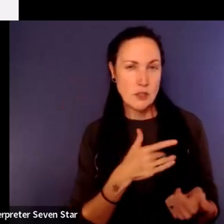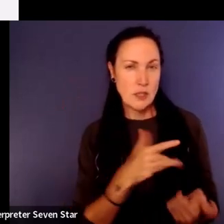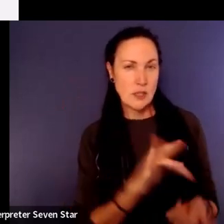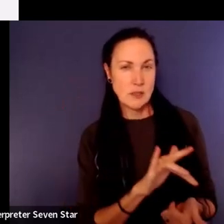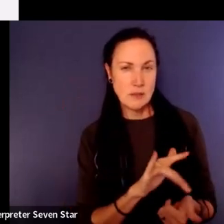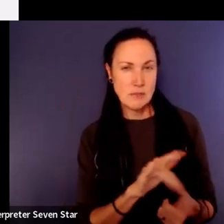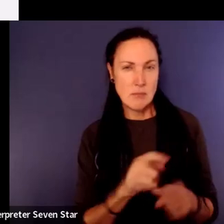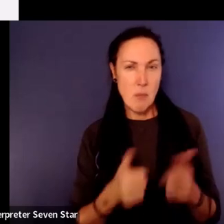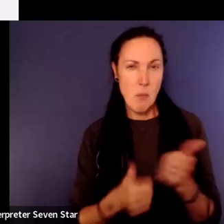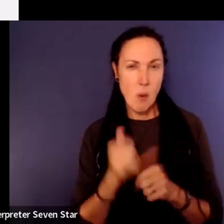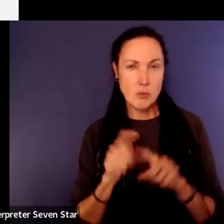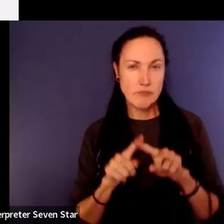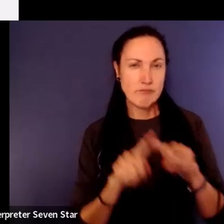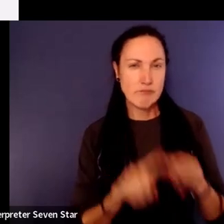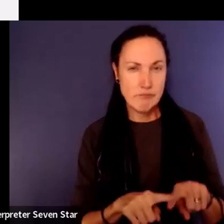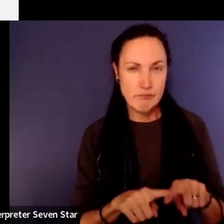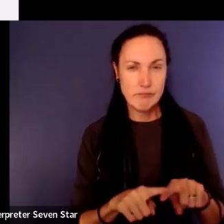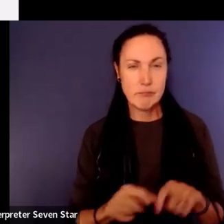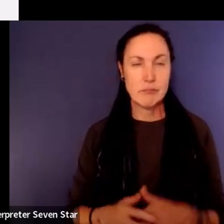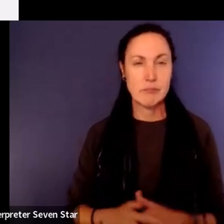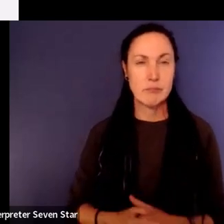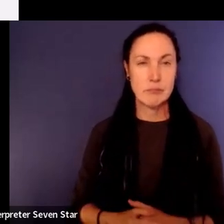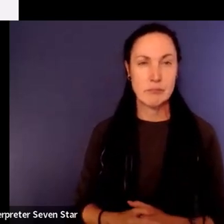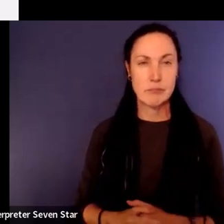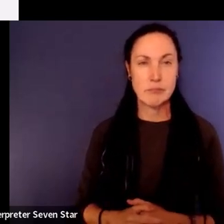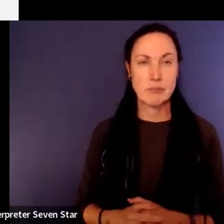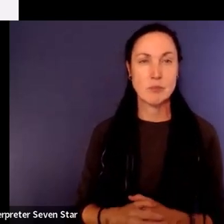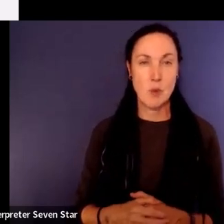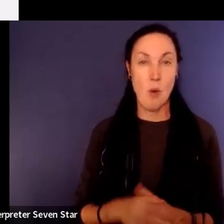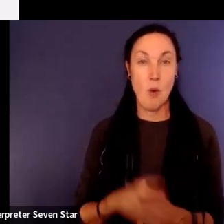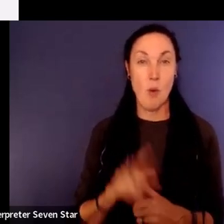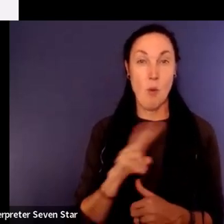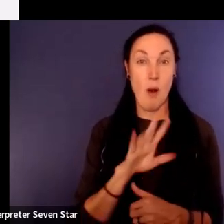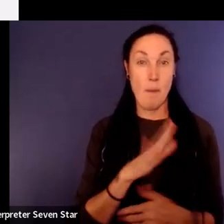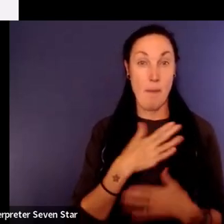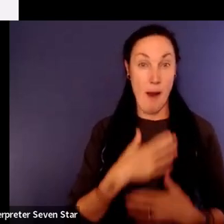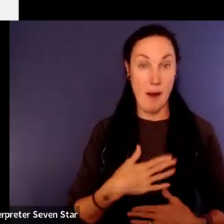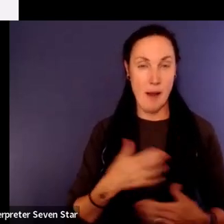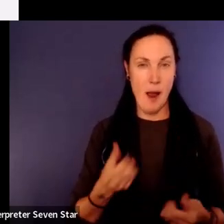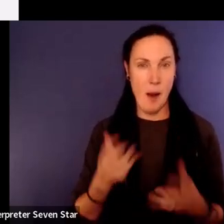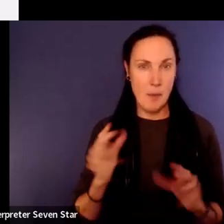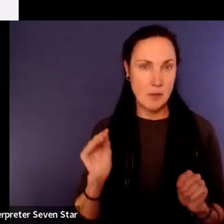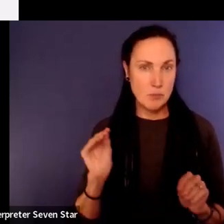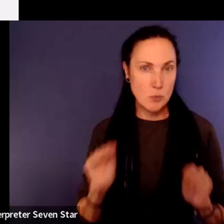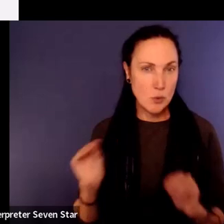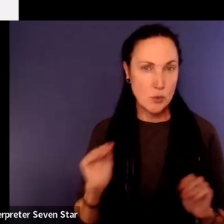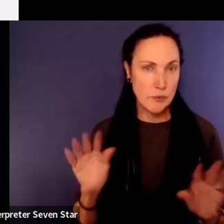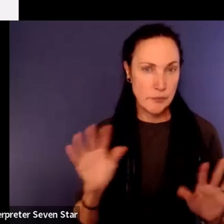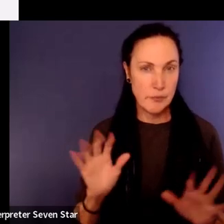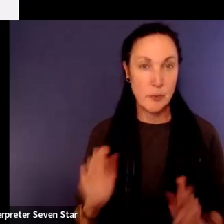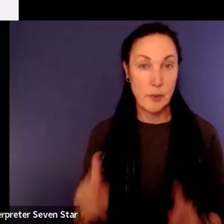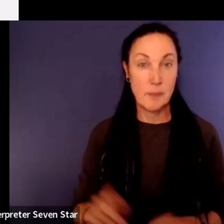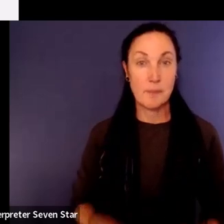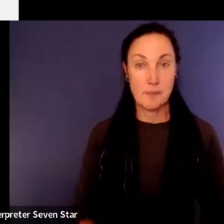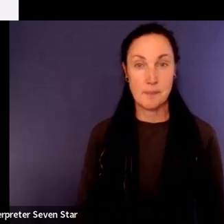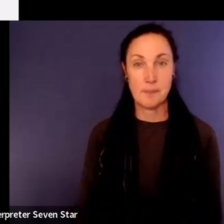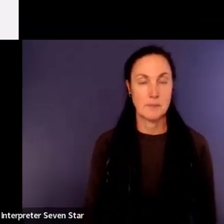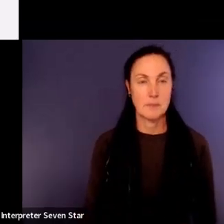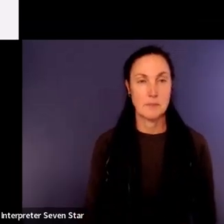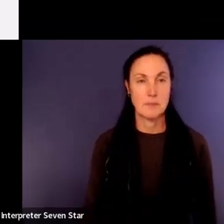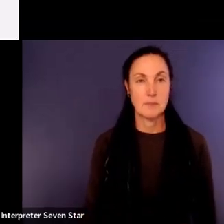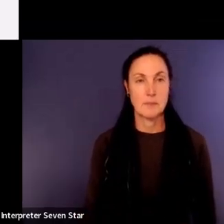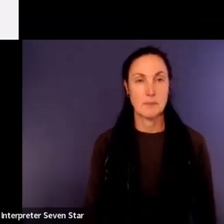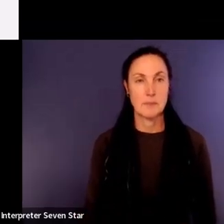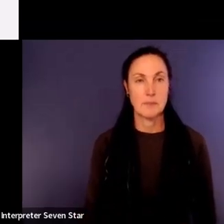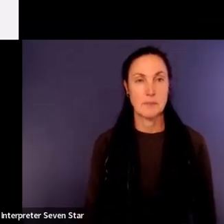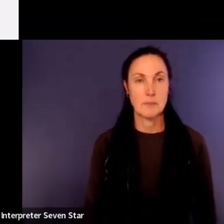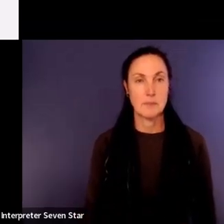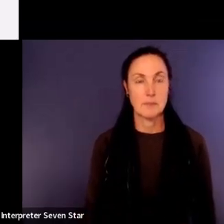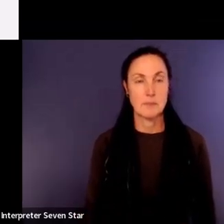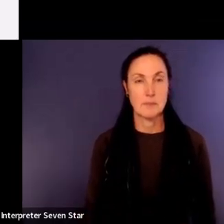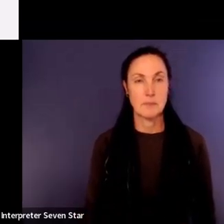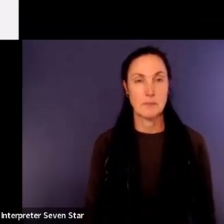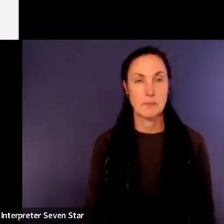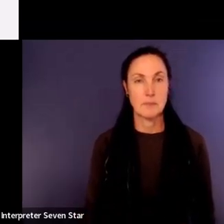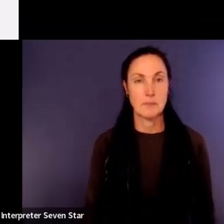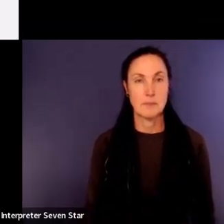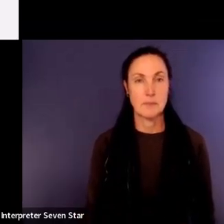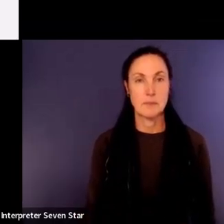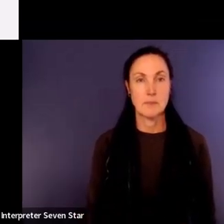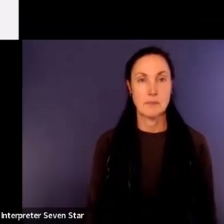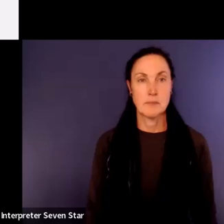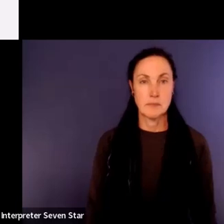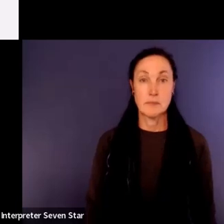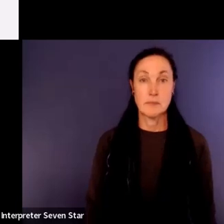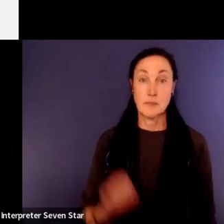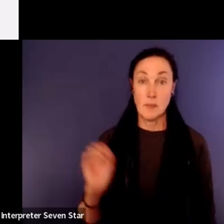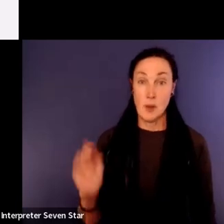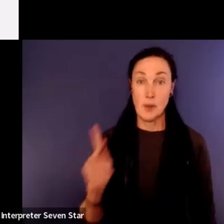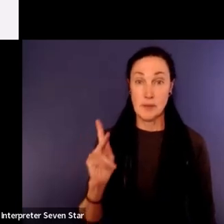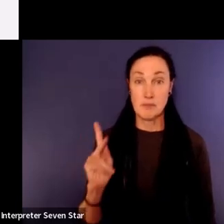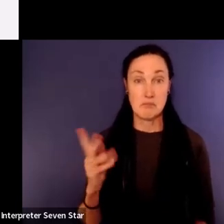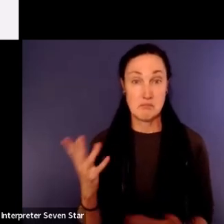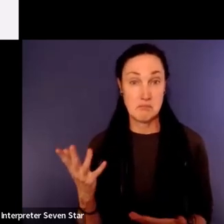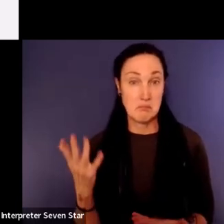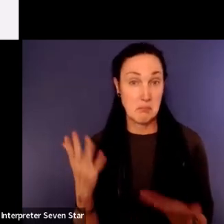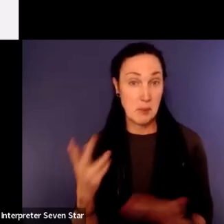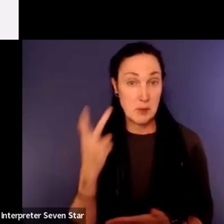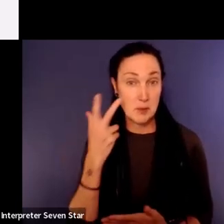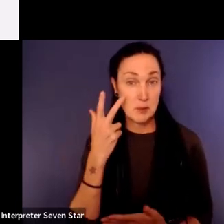amount of movement he does during this activity. You might have seen that, and if I hadn't told you